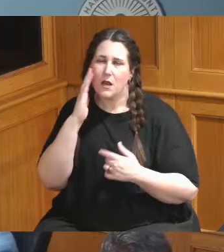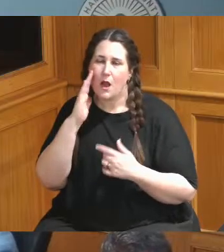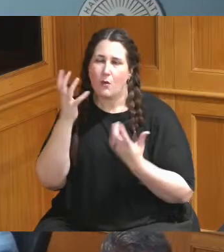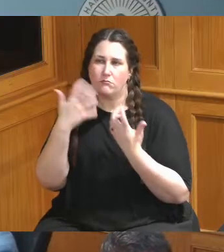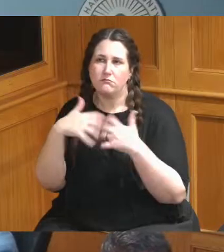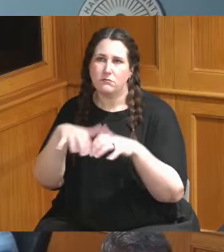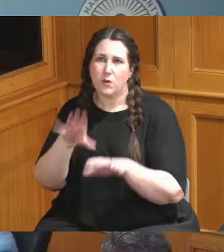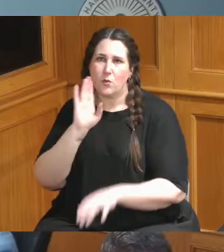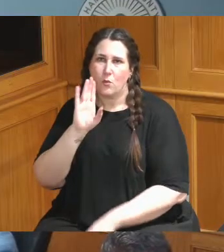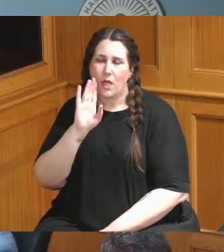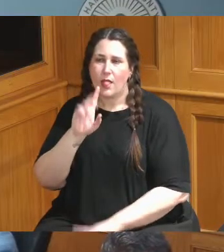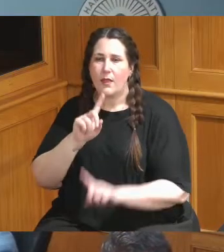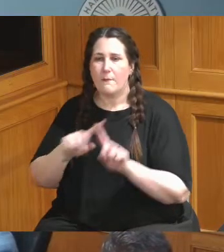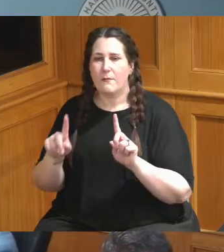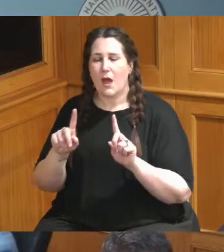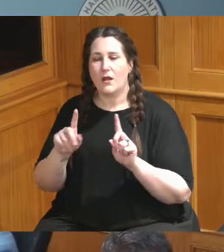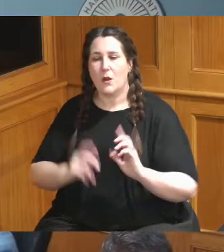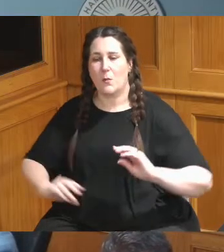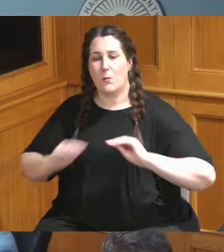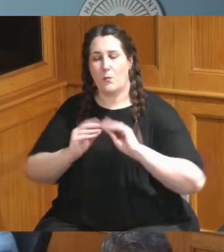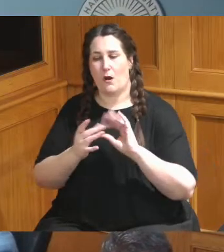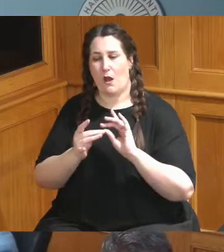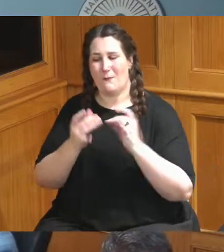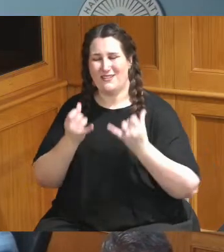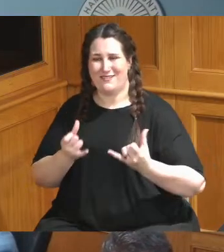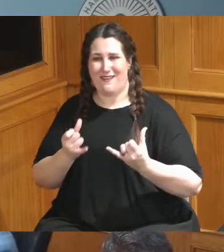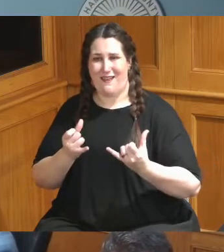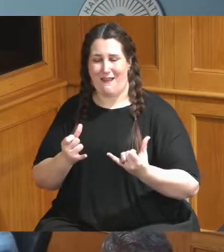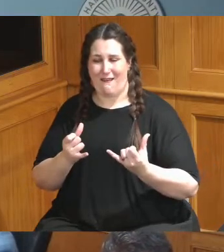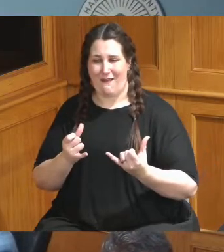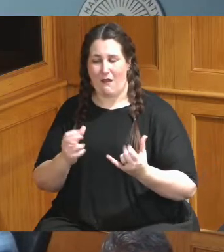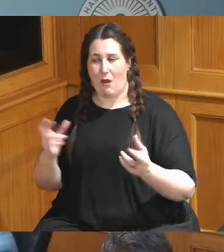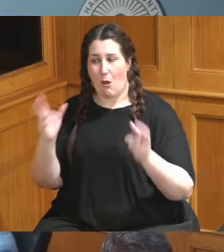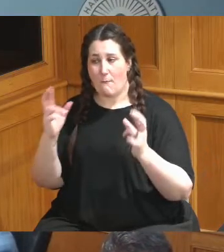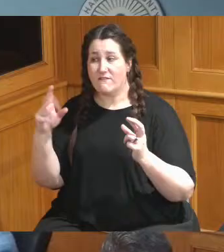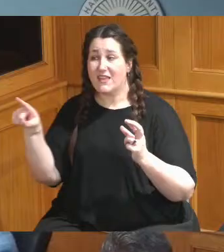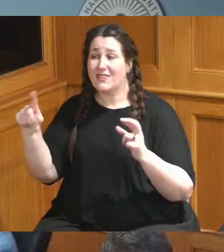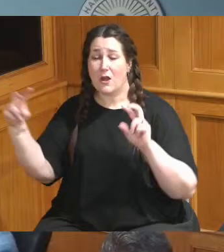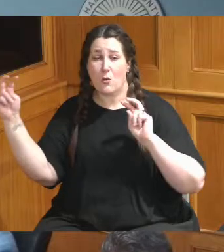that the additional comments that were made today, hopefully they're watching and they were put that